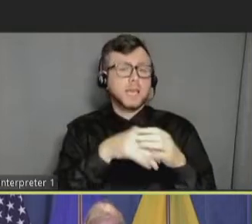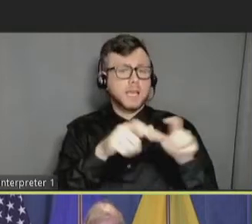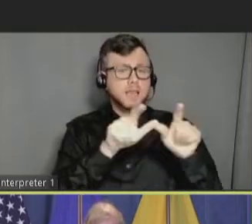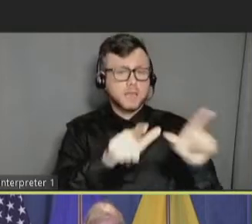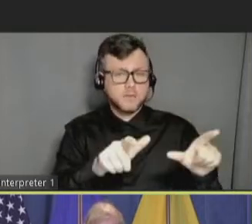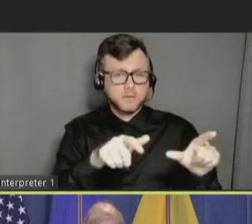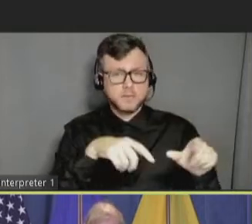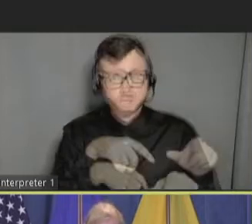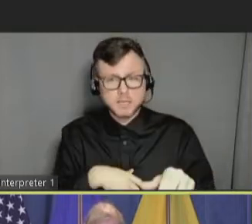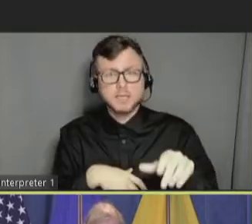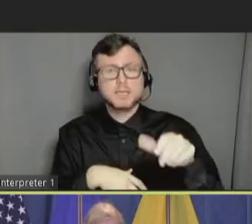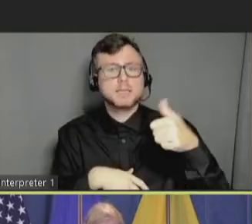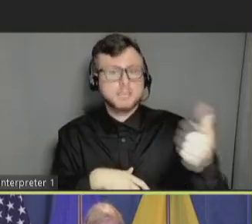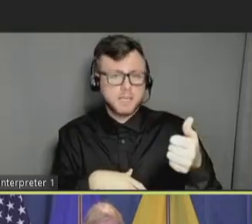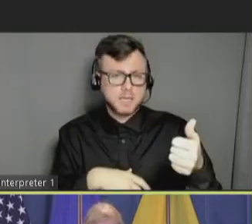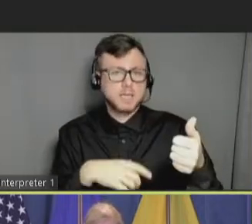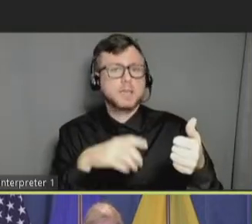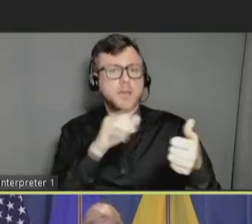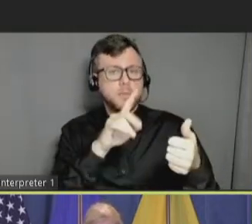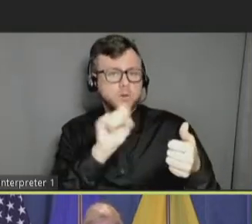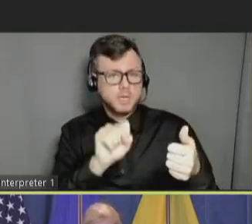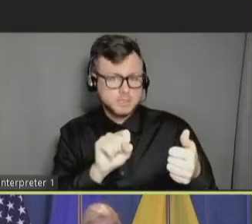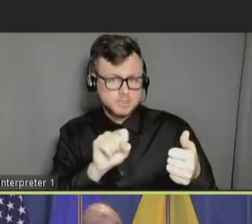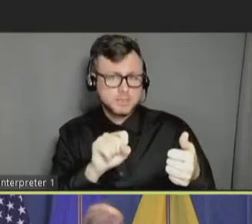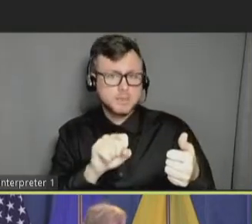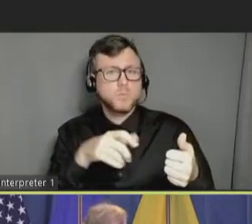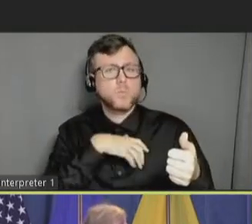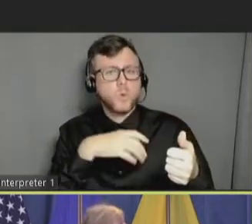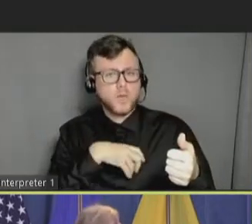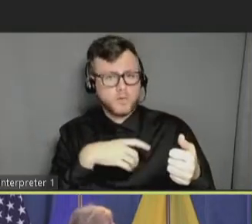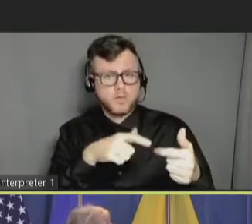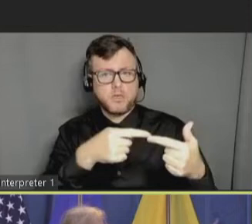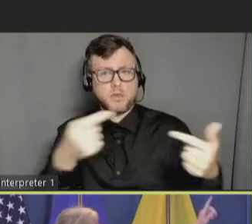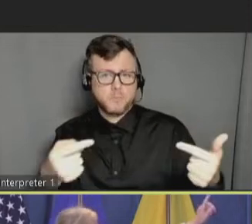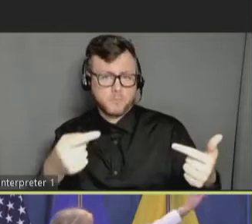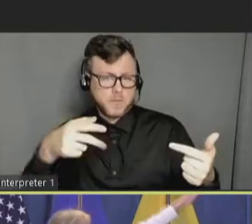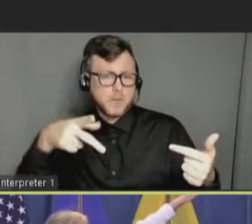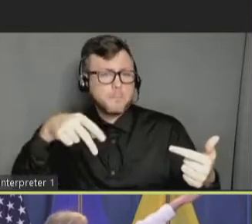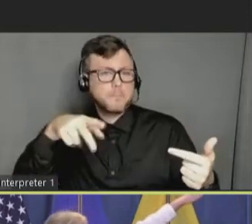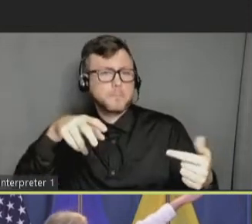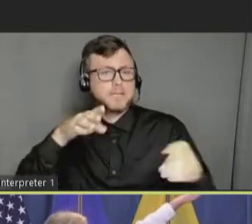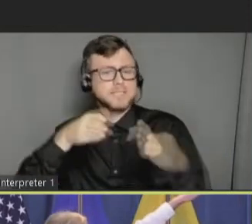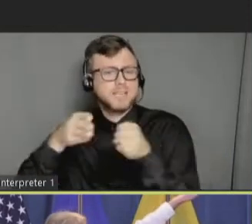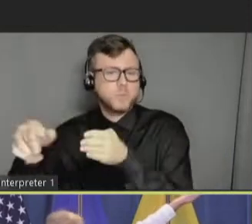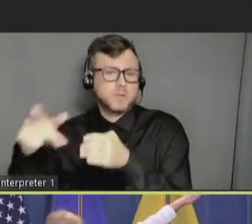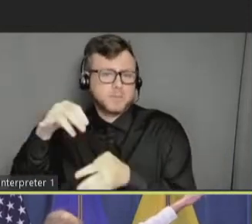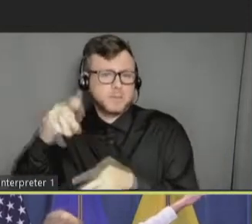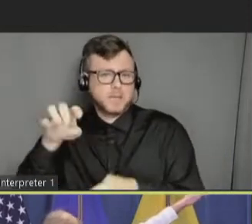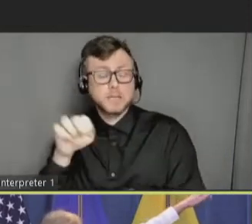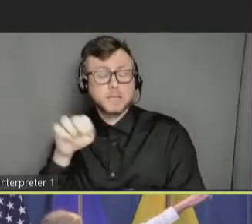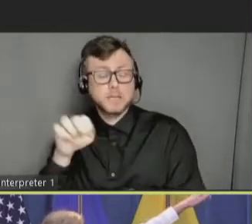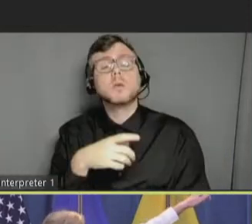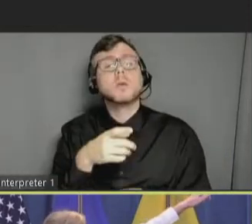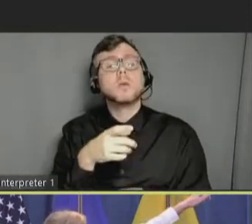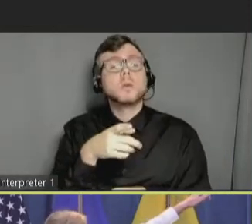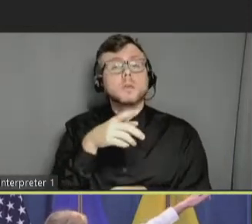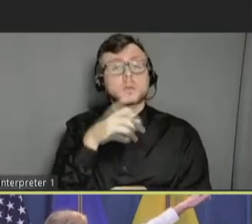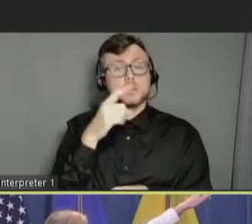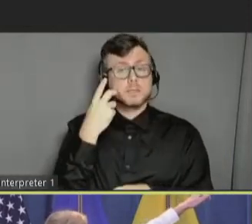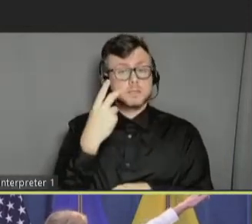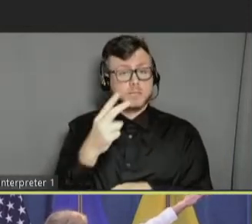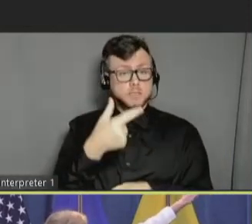acids with the adjacent peptide. On the upper part, you'll see the gDHBV2 vaccine. And you